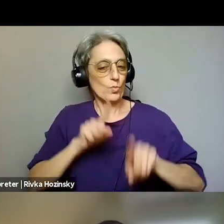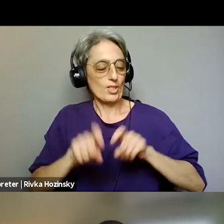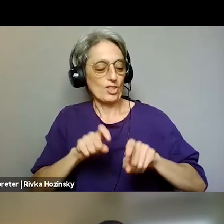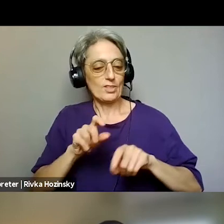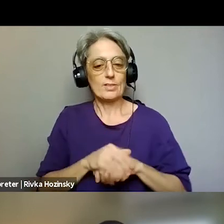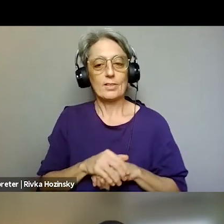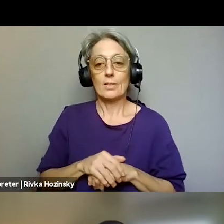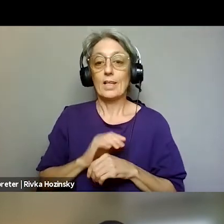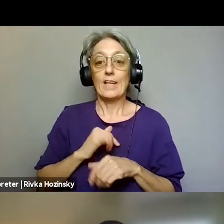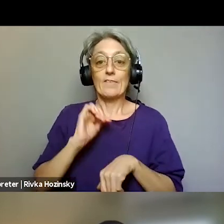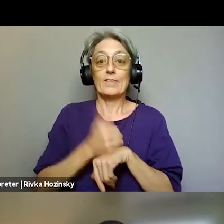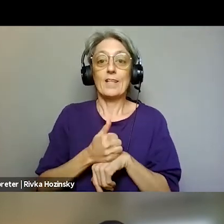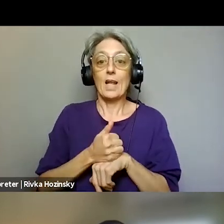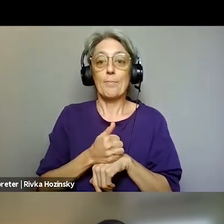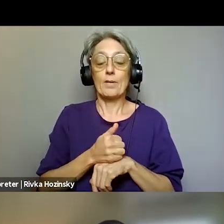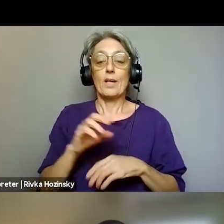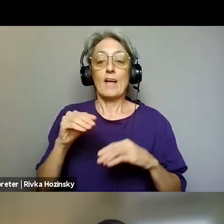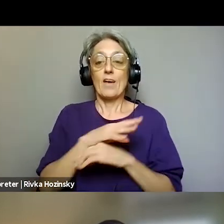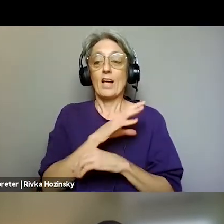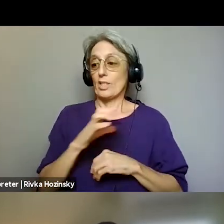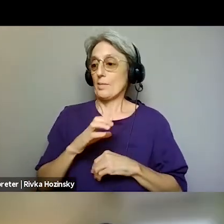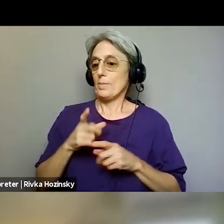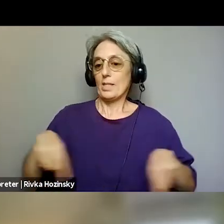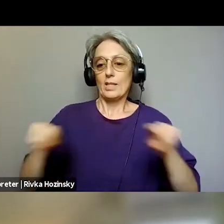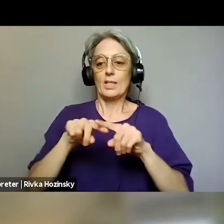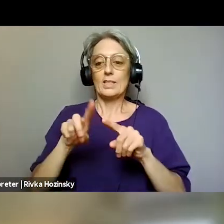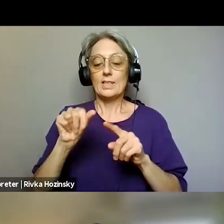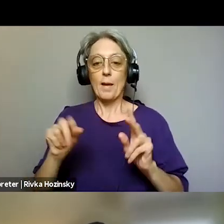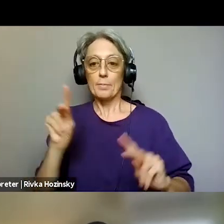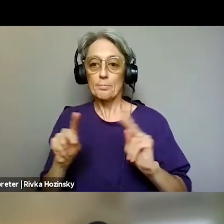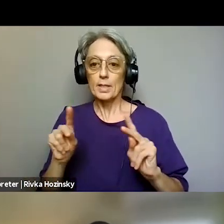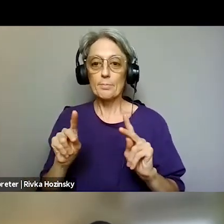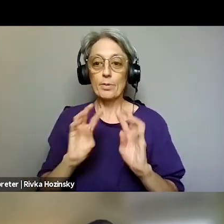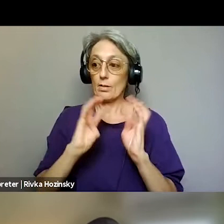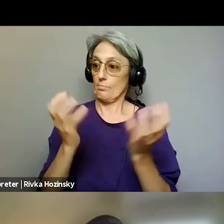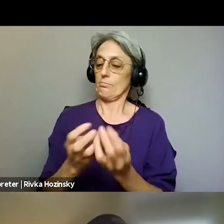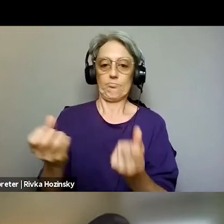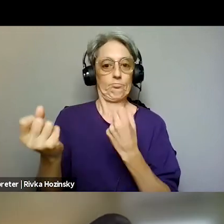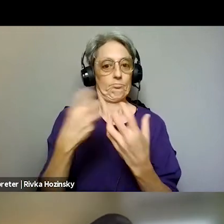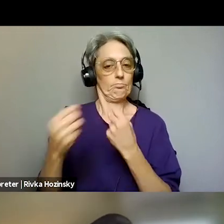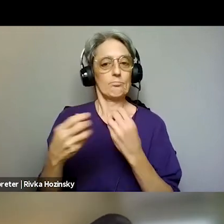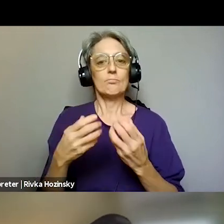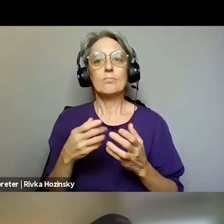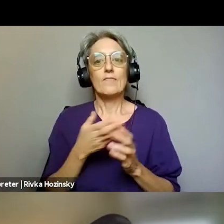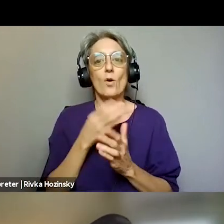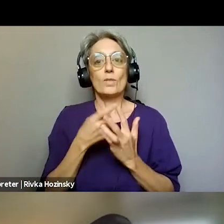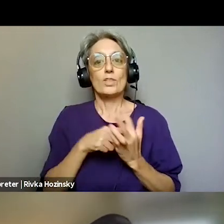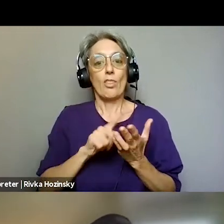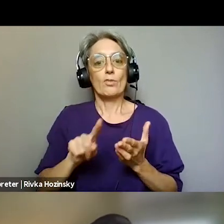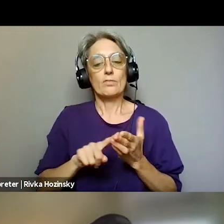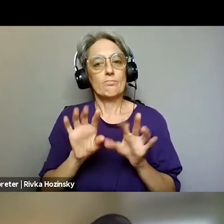great start to get input at key stages of the research process. But that can still sometimes be